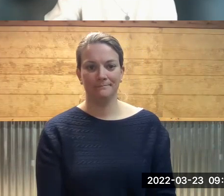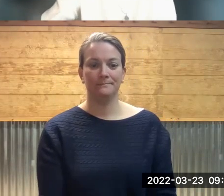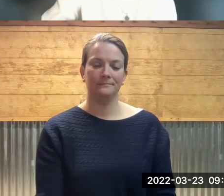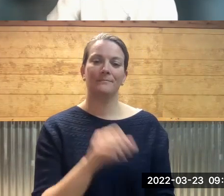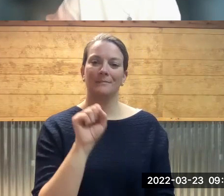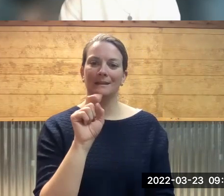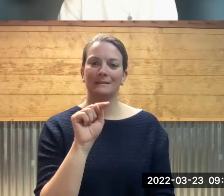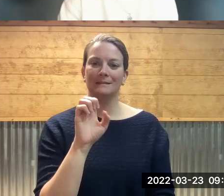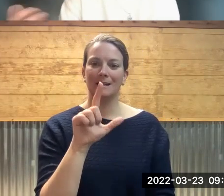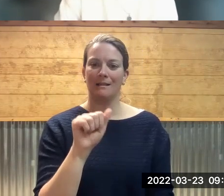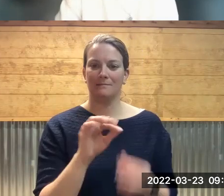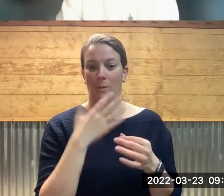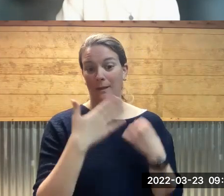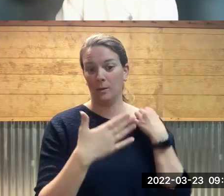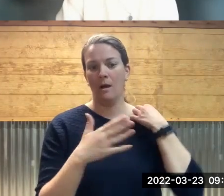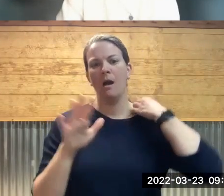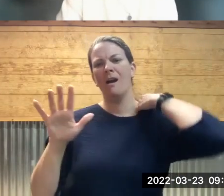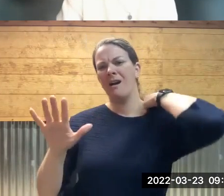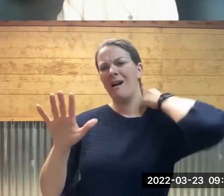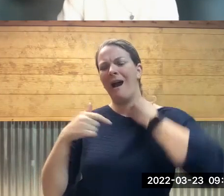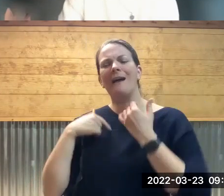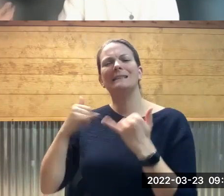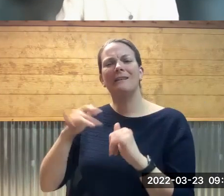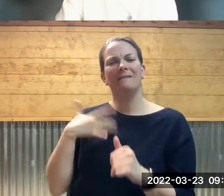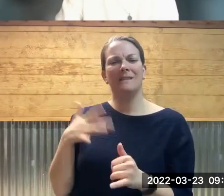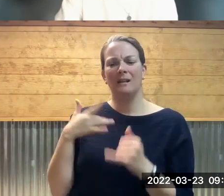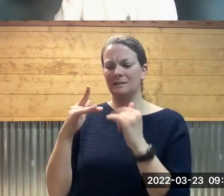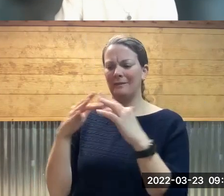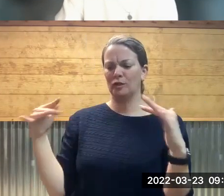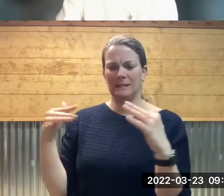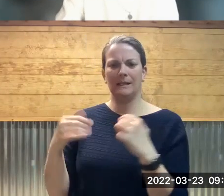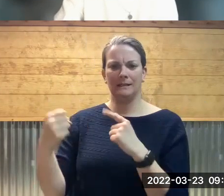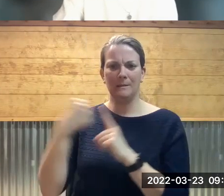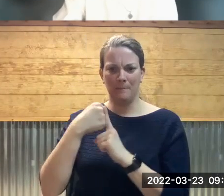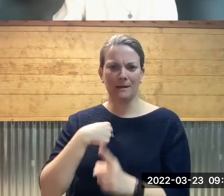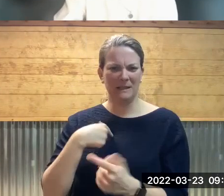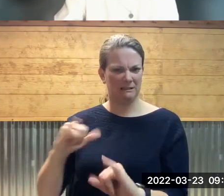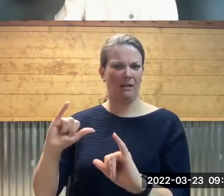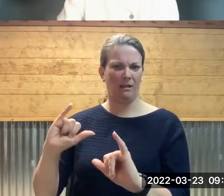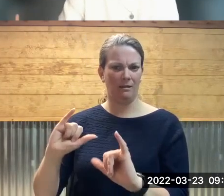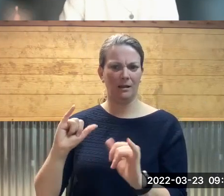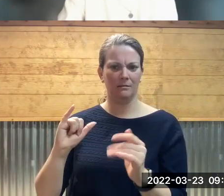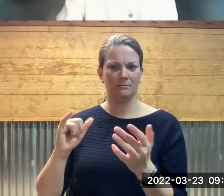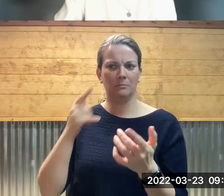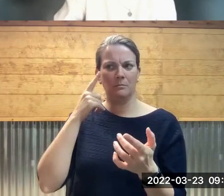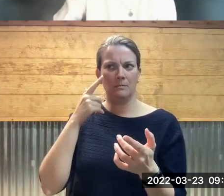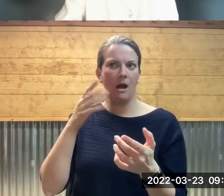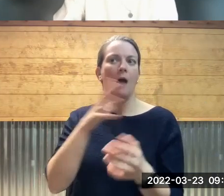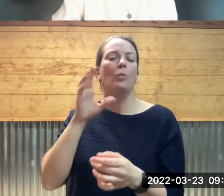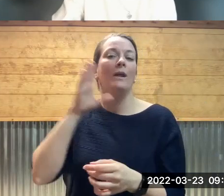I still feel like divers throughout my teacher and my classmates.